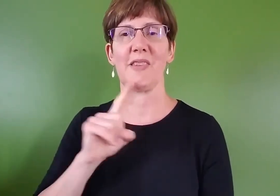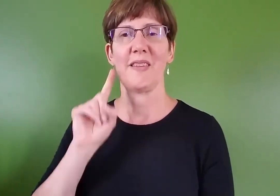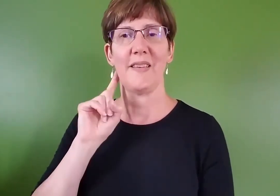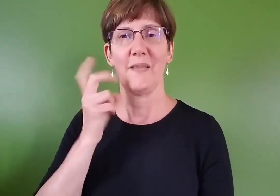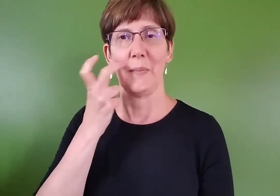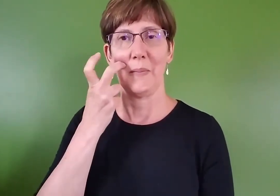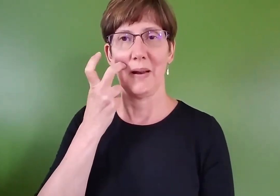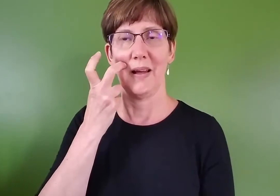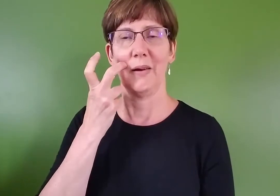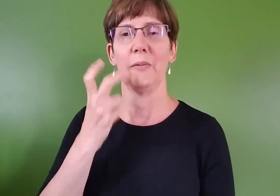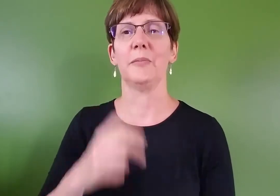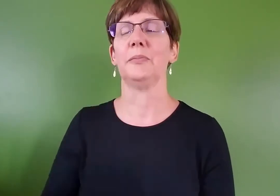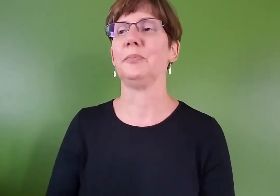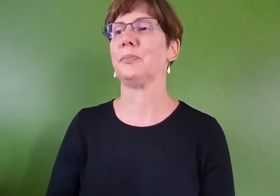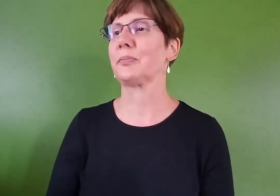I am DeafBlind.